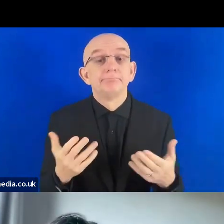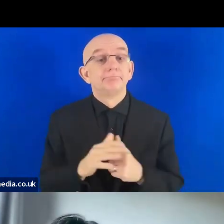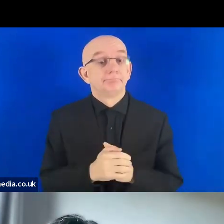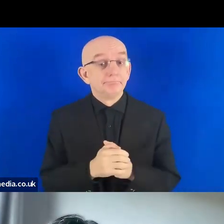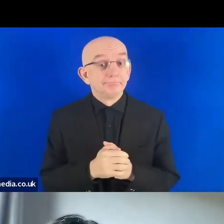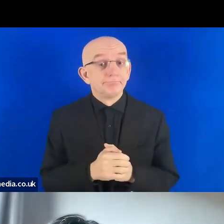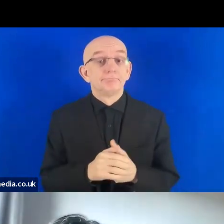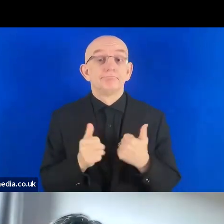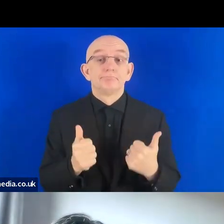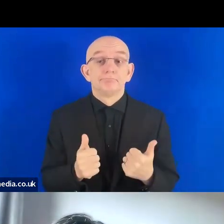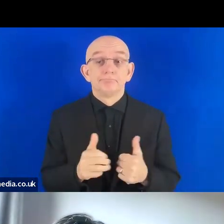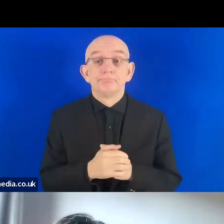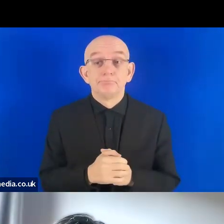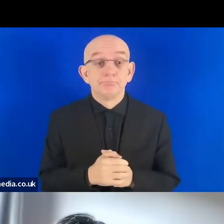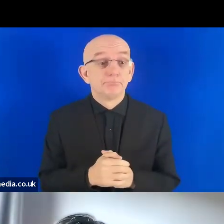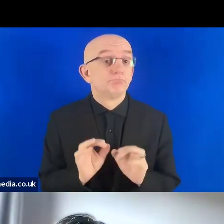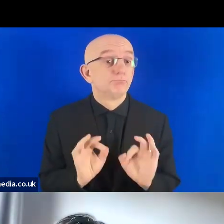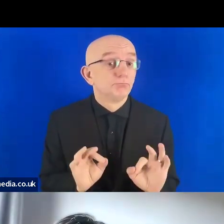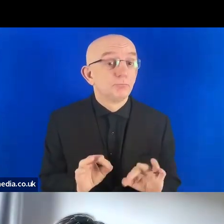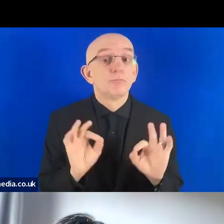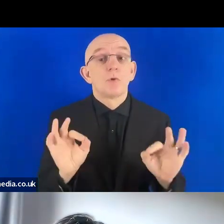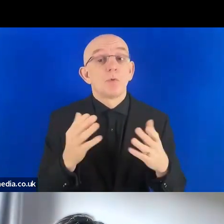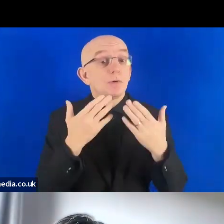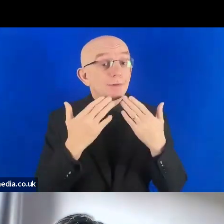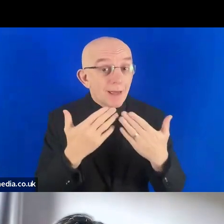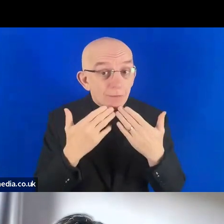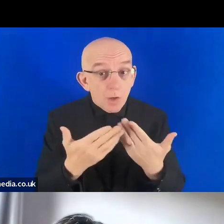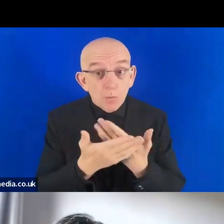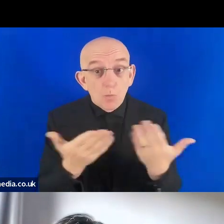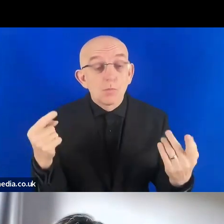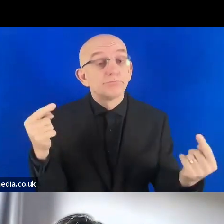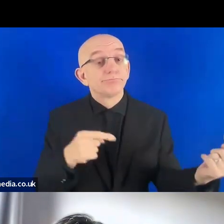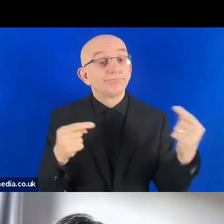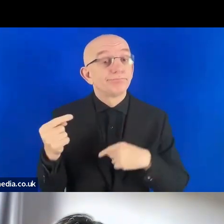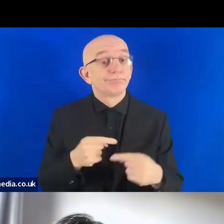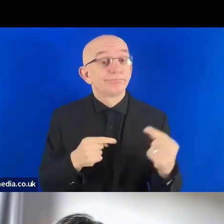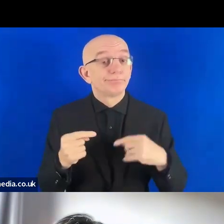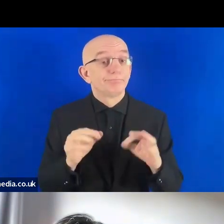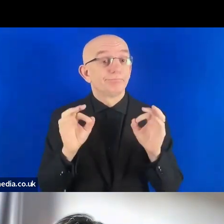thank you, everyone, for joining. We're super excited to be with you, either in Bangkok